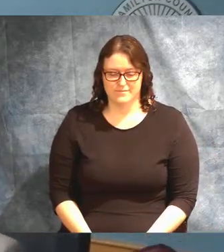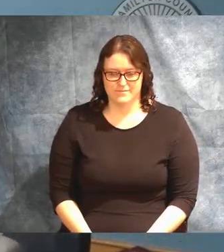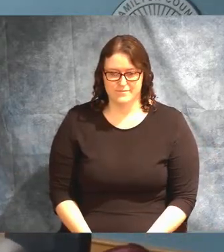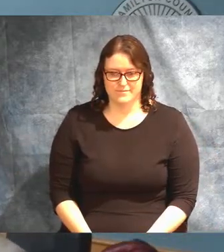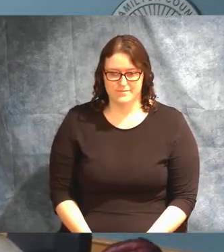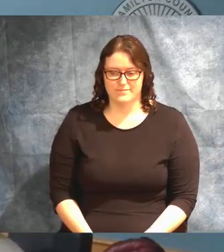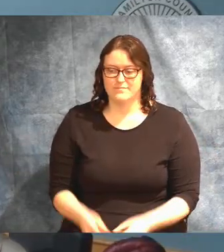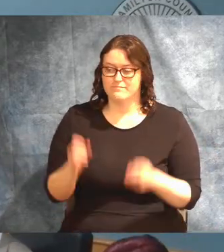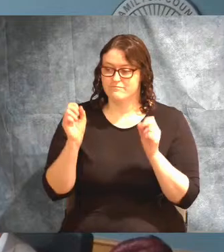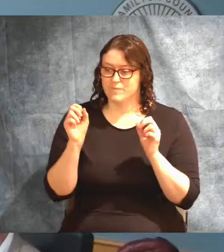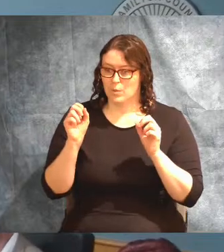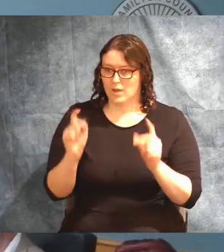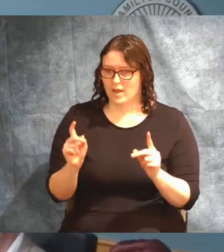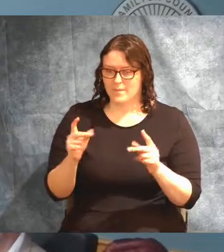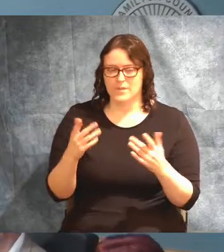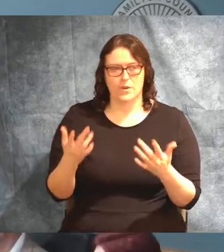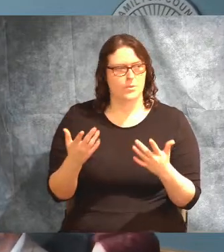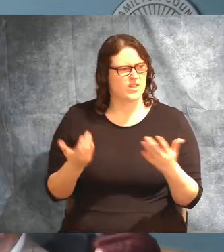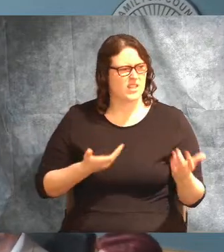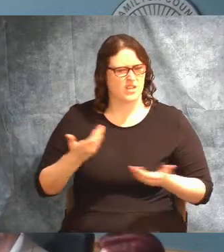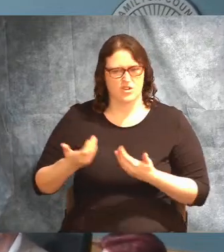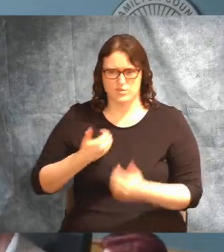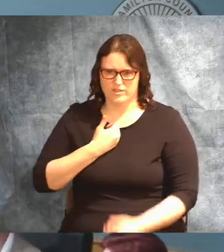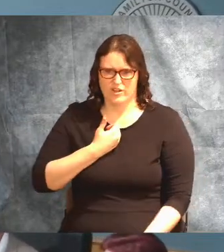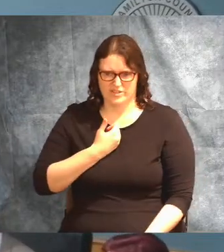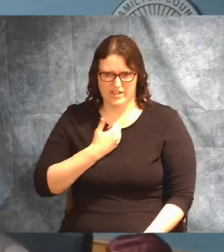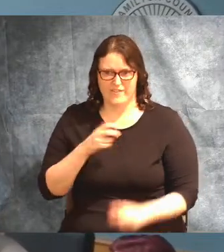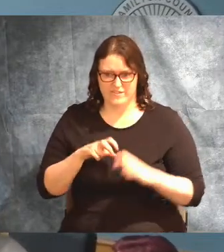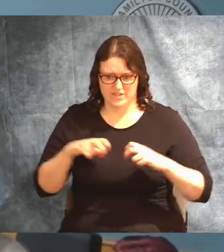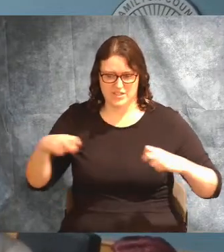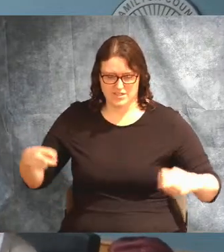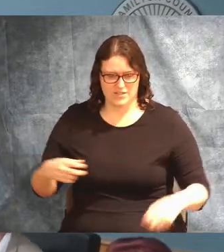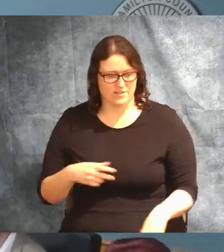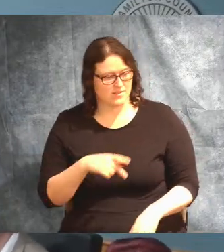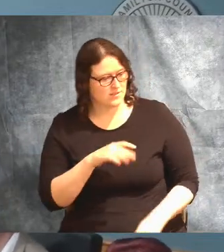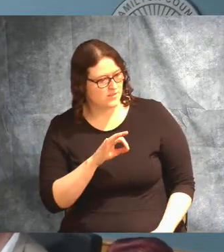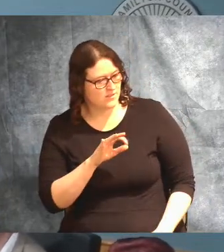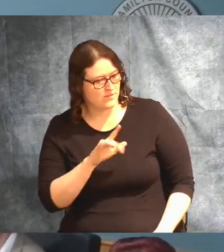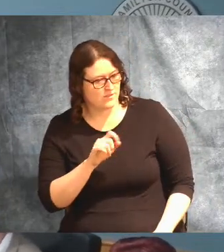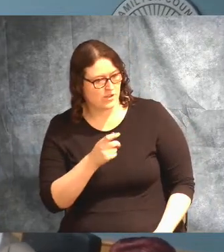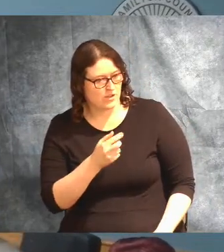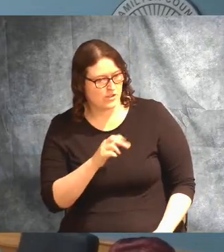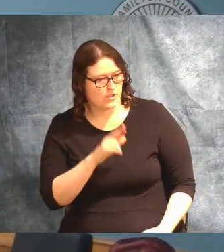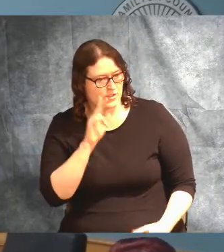Okay, why don't we introduce ourselves? Quinn Falter, executive assistant.